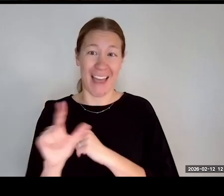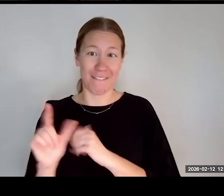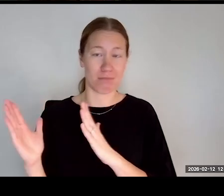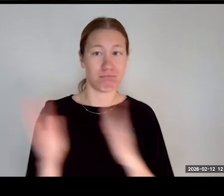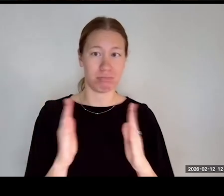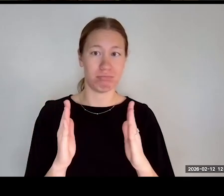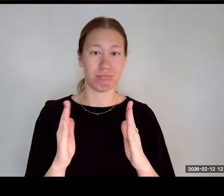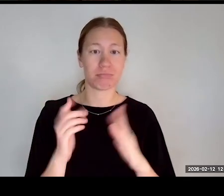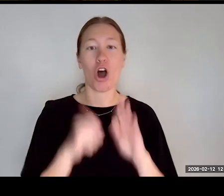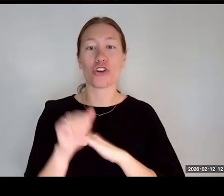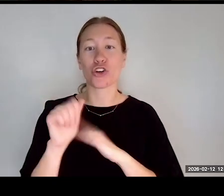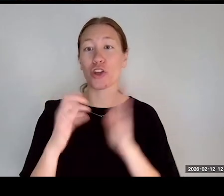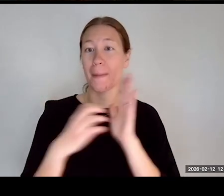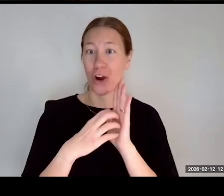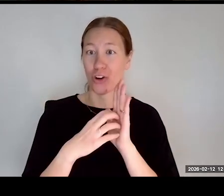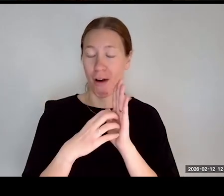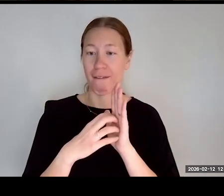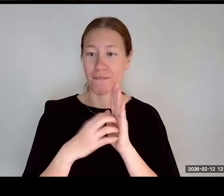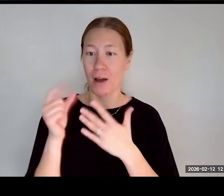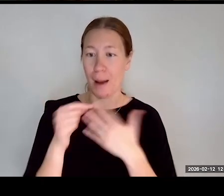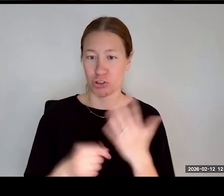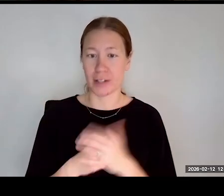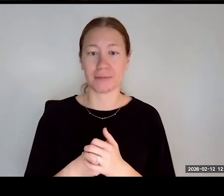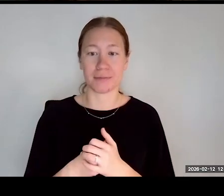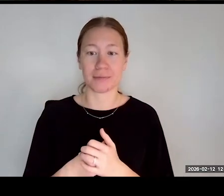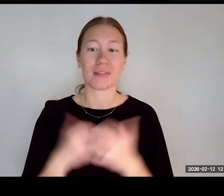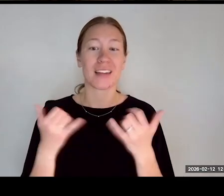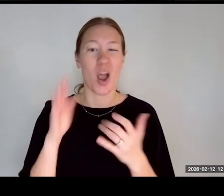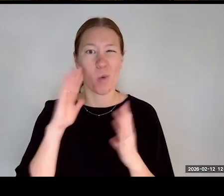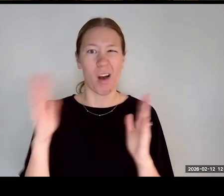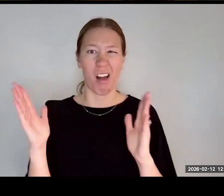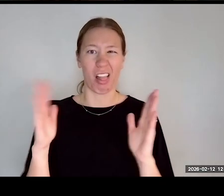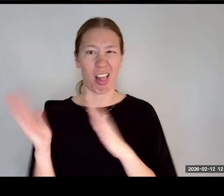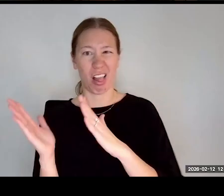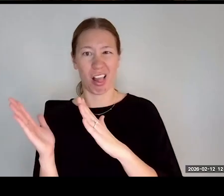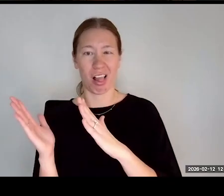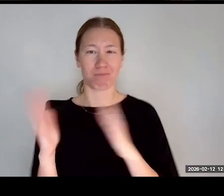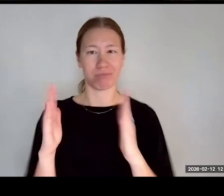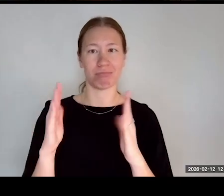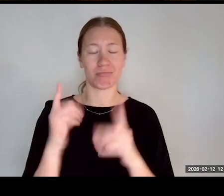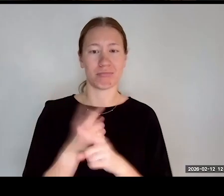I can adjust my alignment and I wanna remove the italicization Oops.